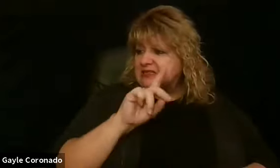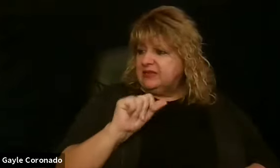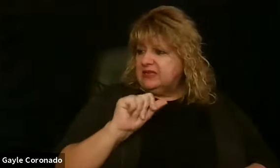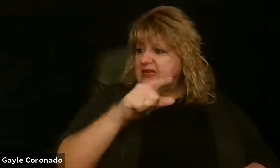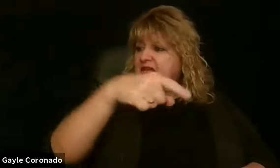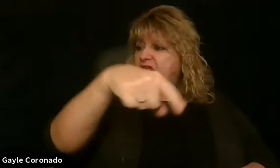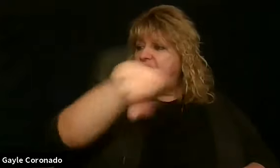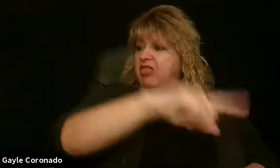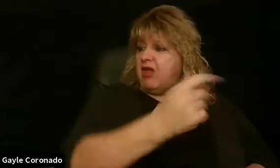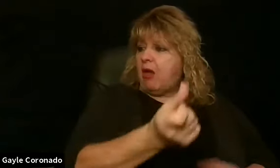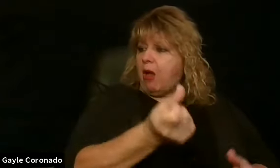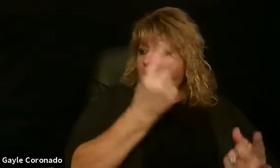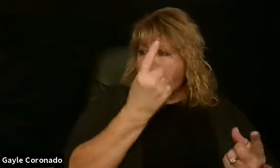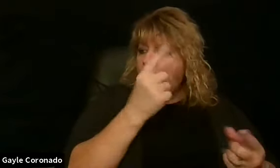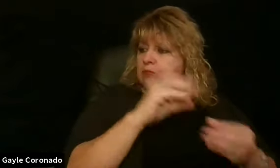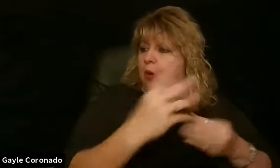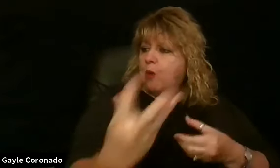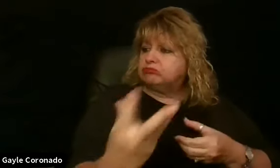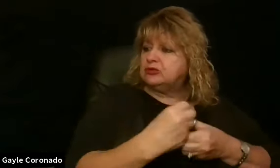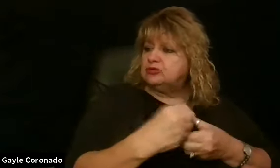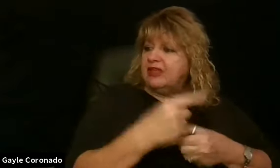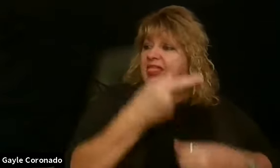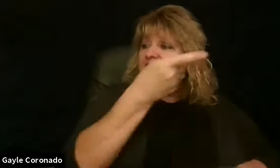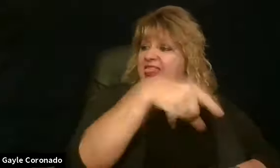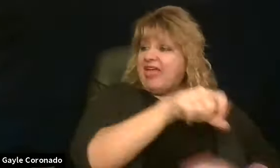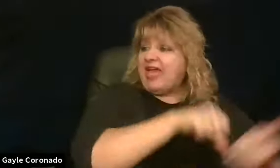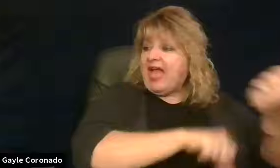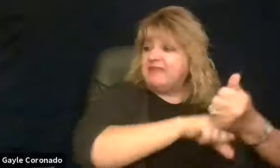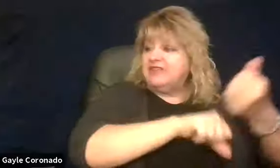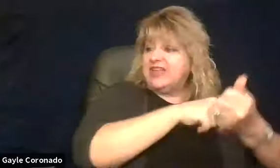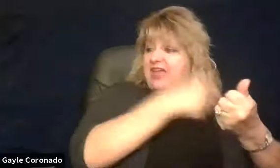The at some point began to advocate for him without asking, lol.